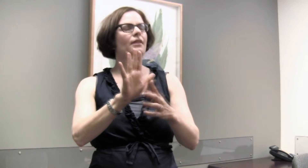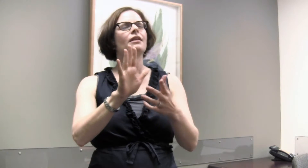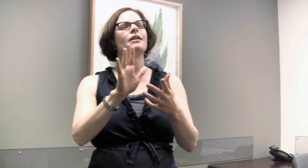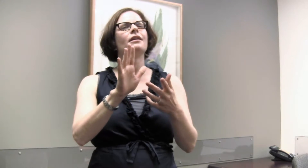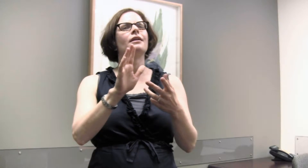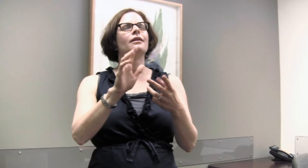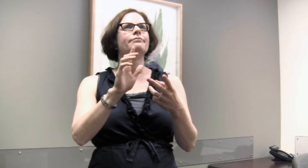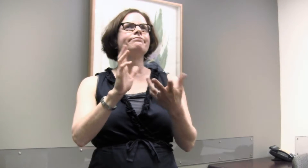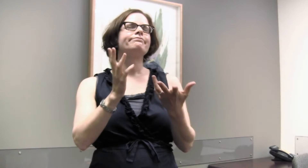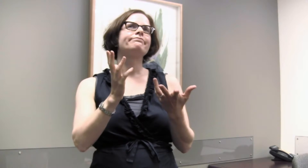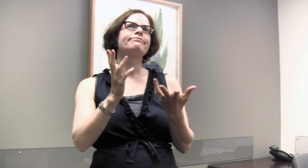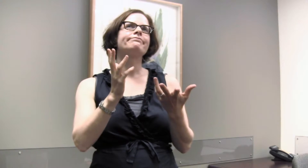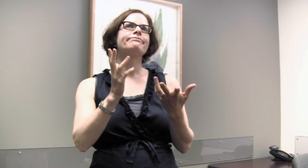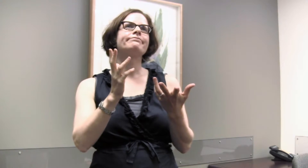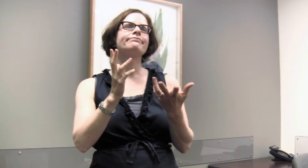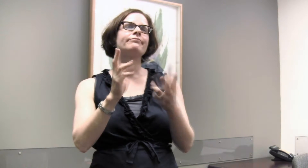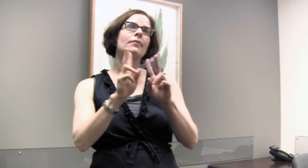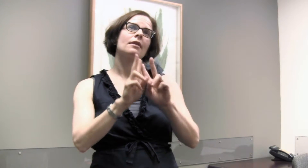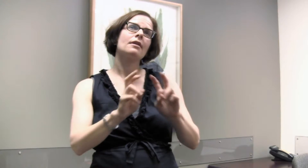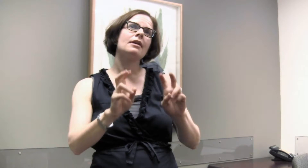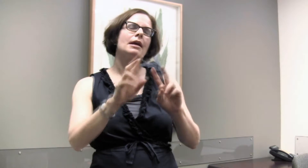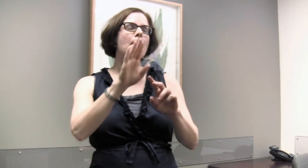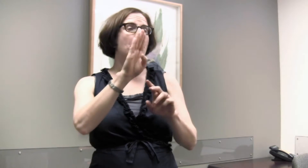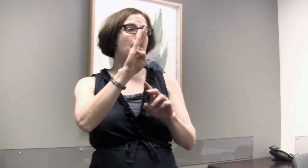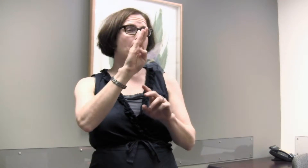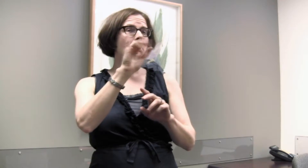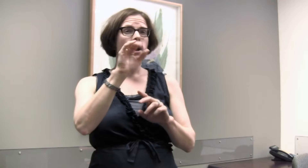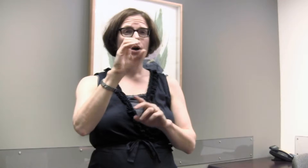We look at it in terms of biodiversity.